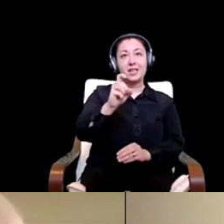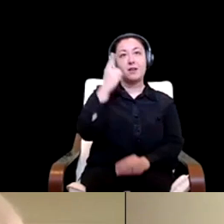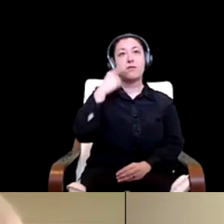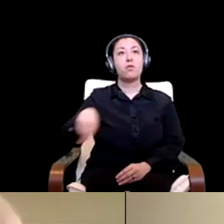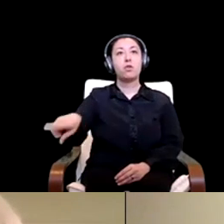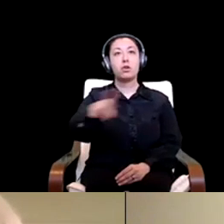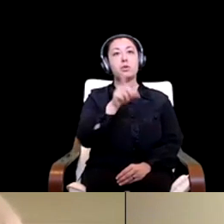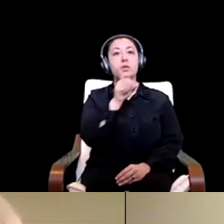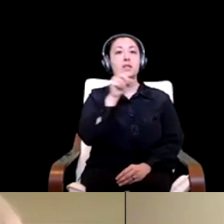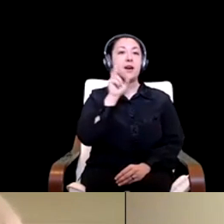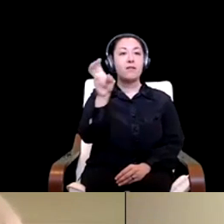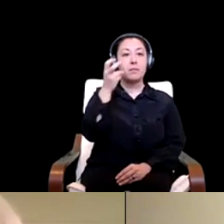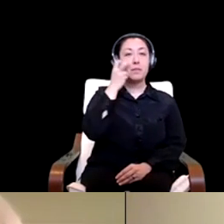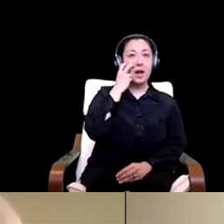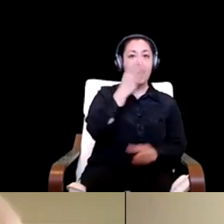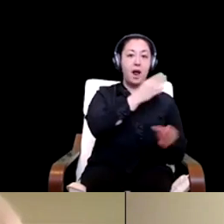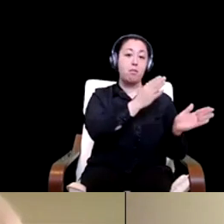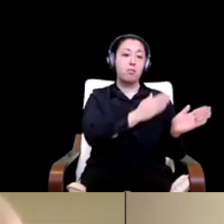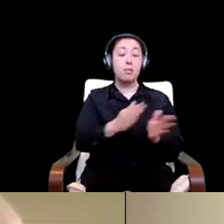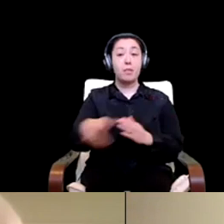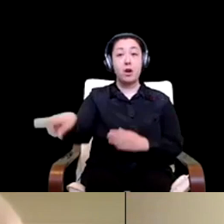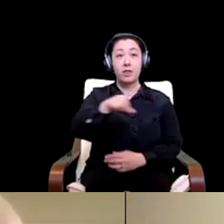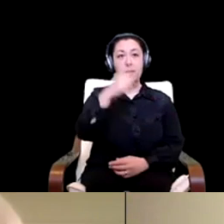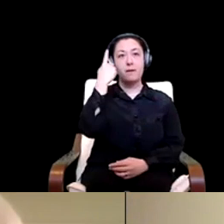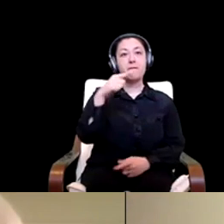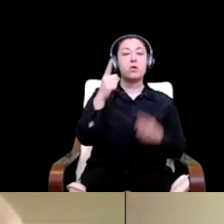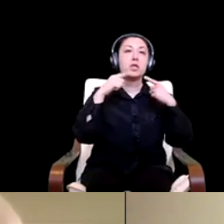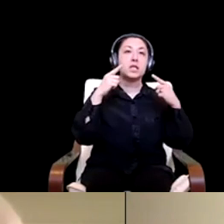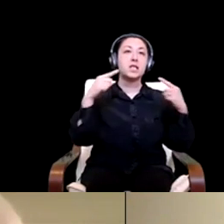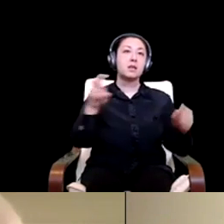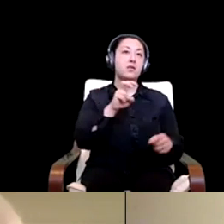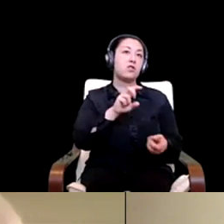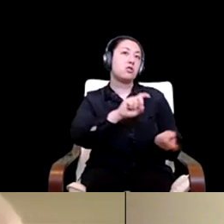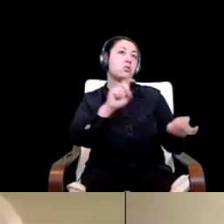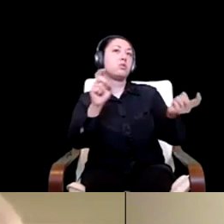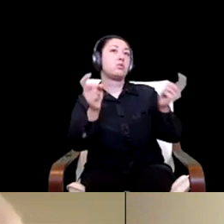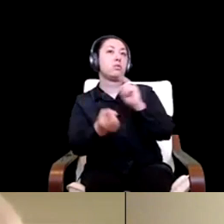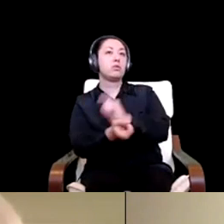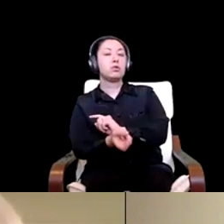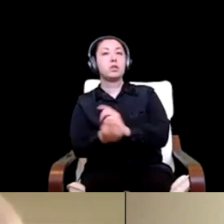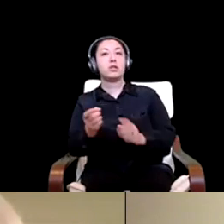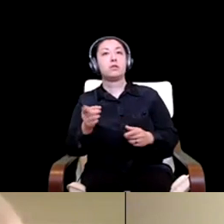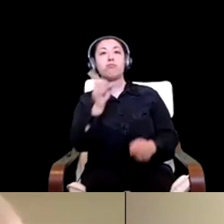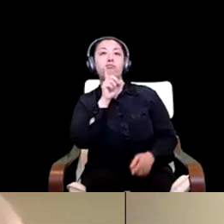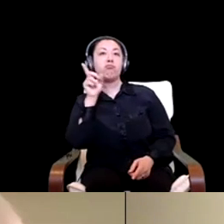And prepare them for a successful transition to adult life. Deafblind projects facilitate